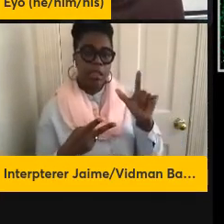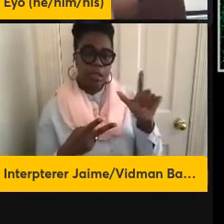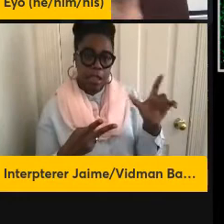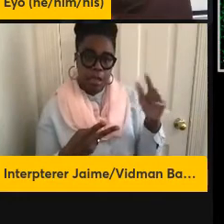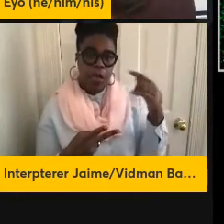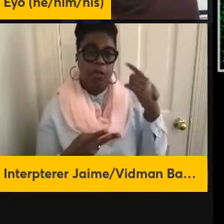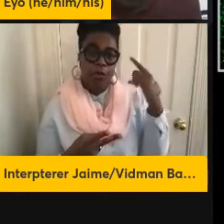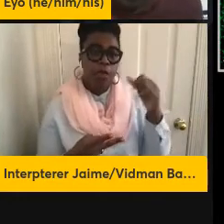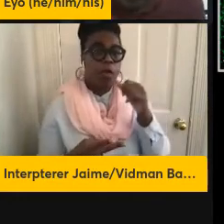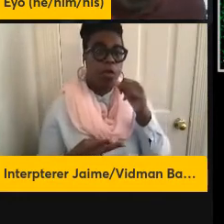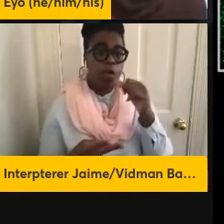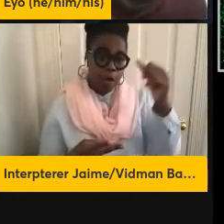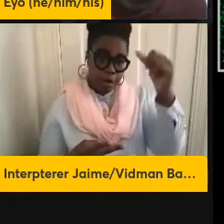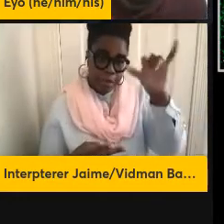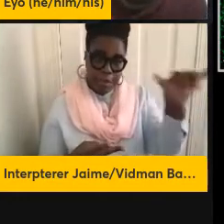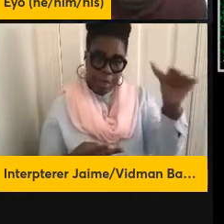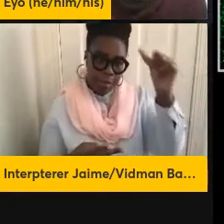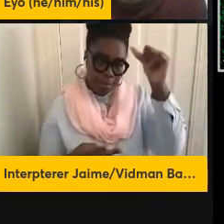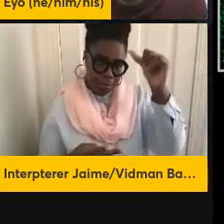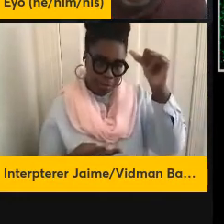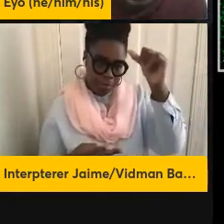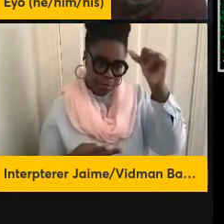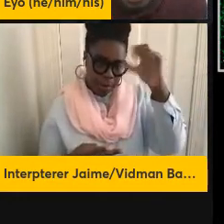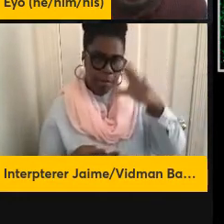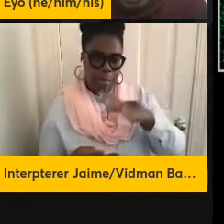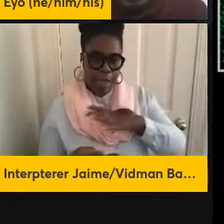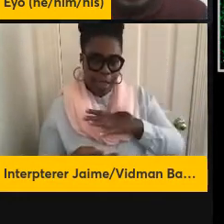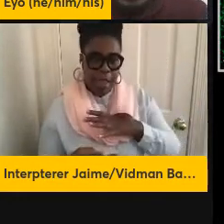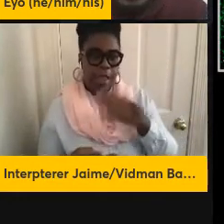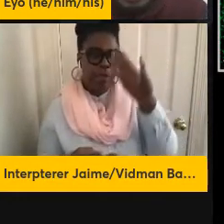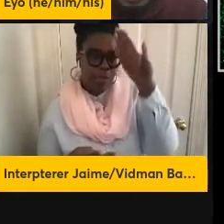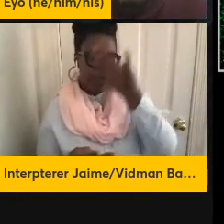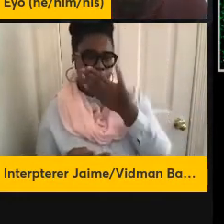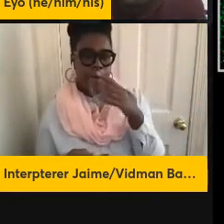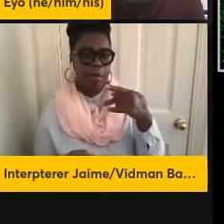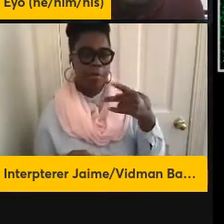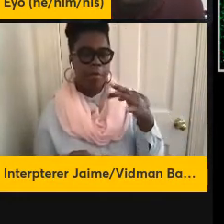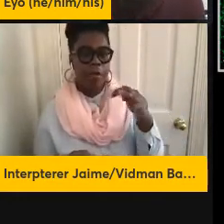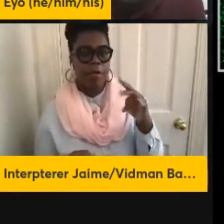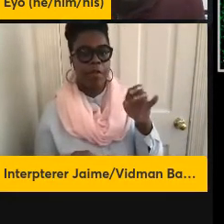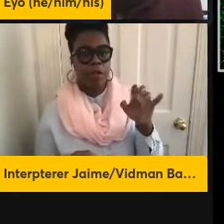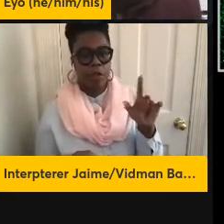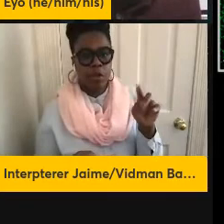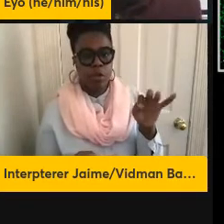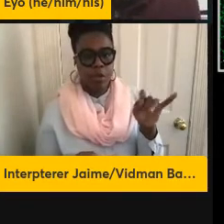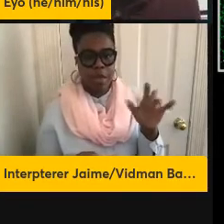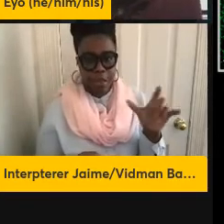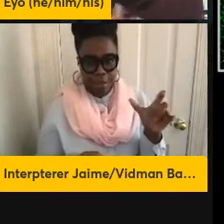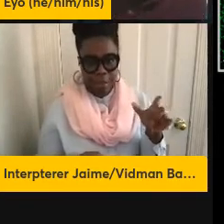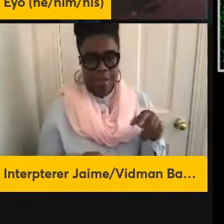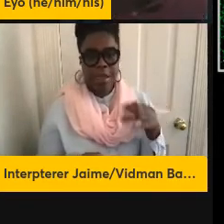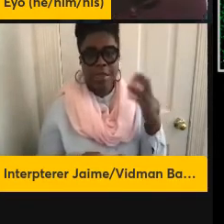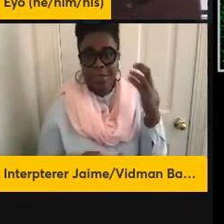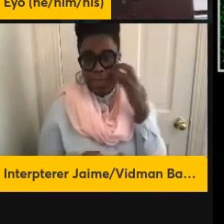specifically again, in the prefrontal cortex at the microbial density and morphology. In terms of density, we see a similar